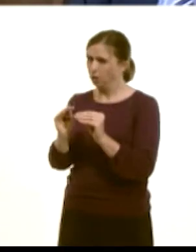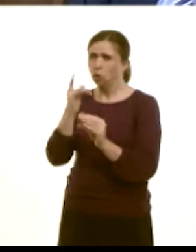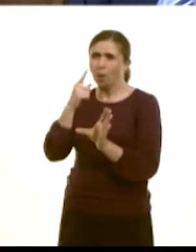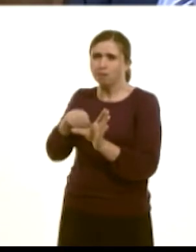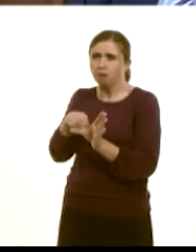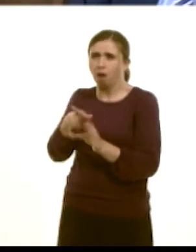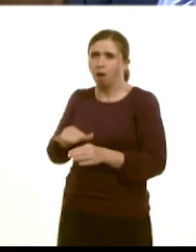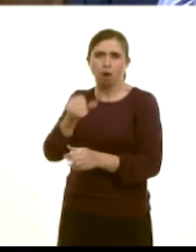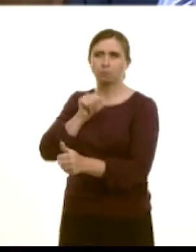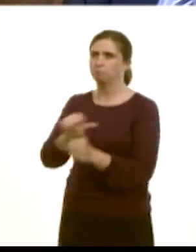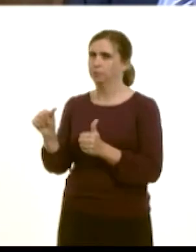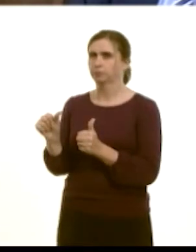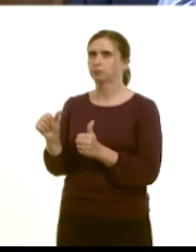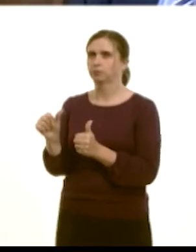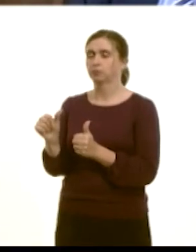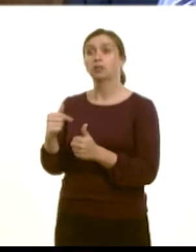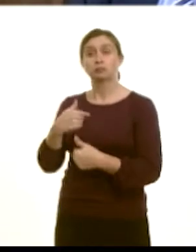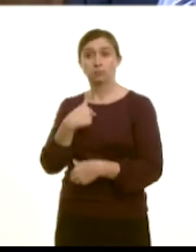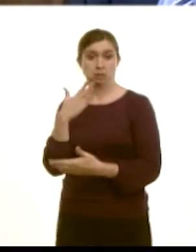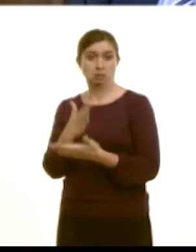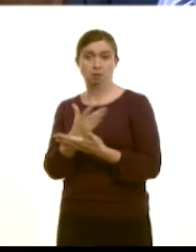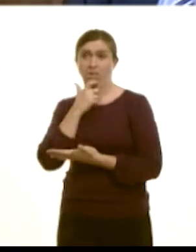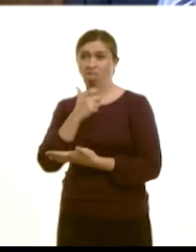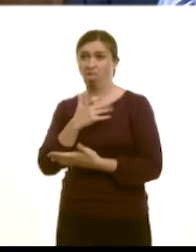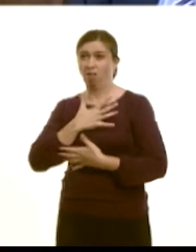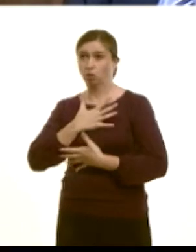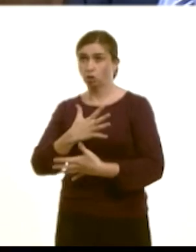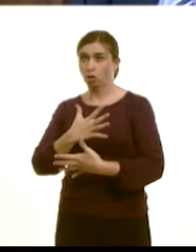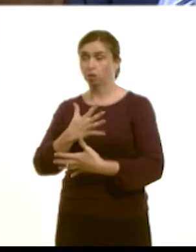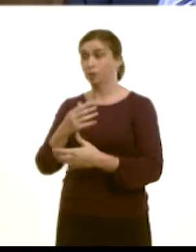I have been quite shocked that, in one or two schools in my constituency, they often